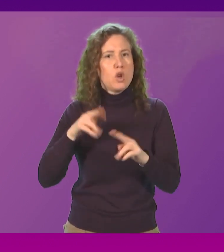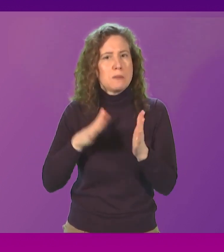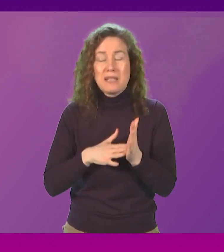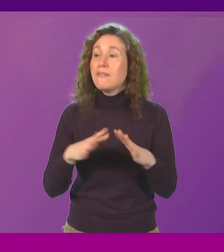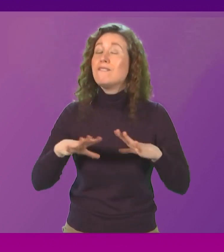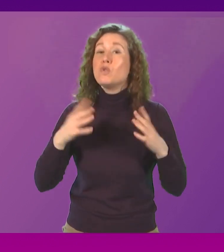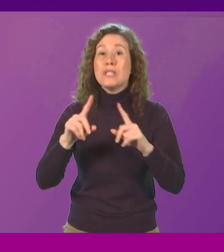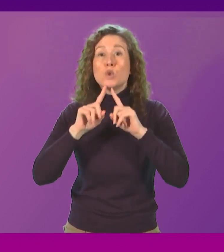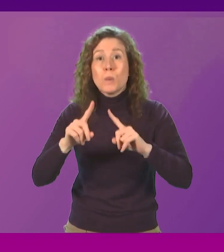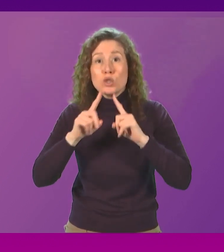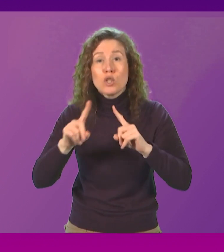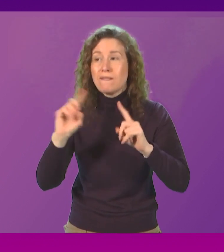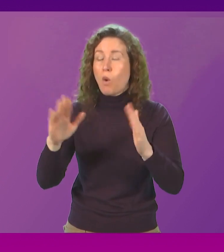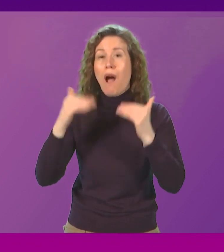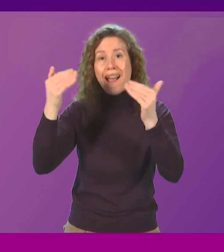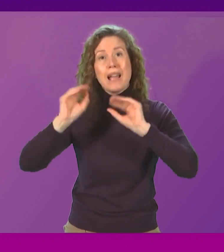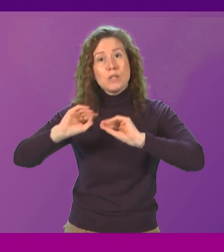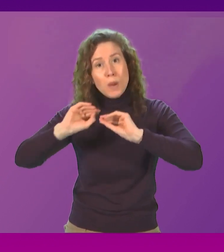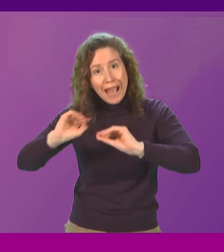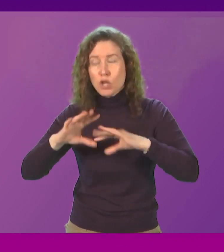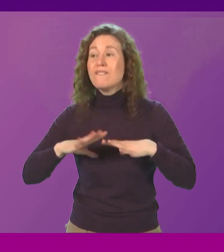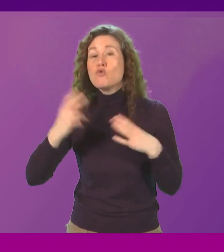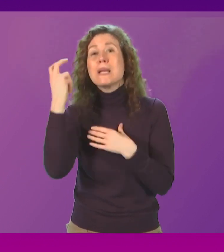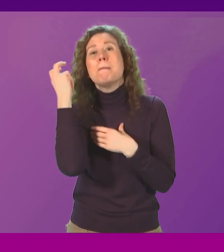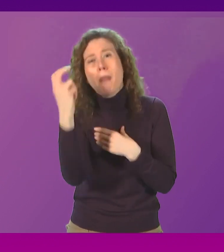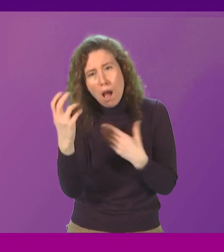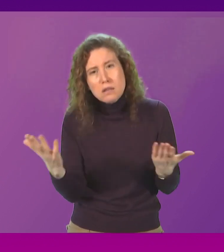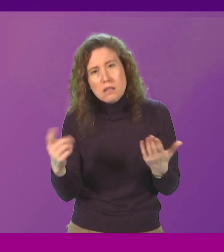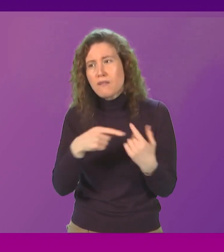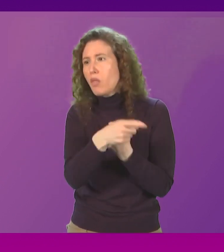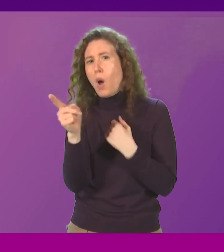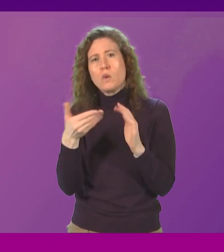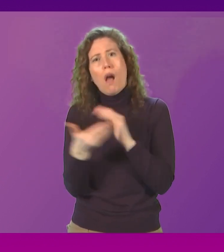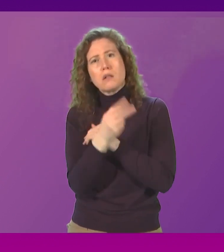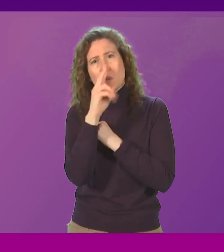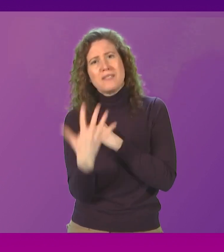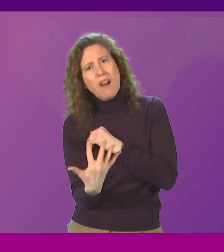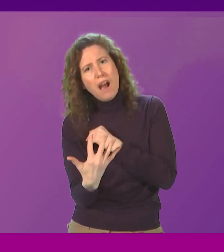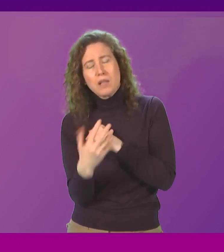tuition for higher education; and free bus travel for those under 22.